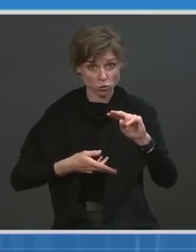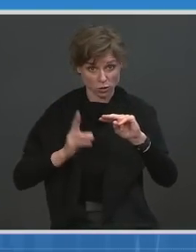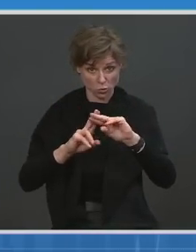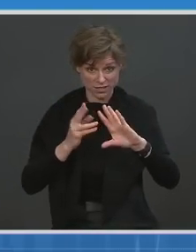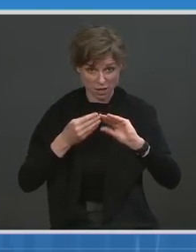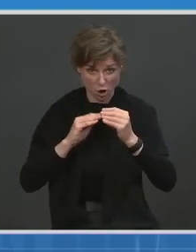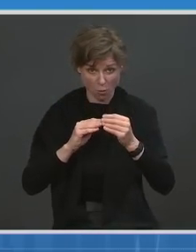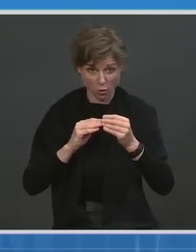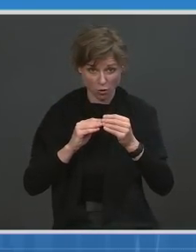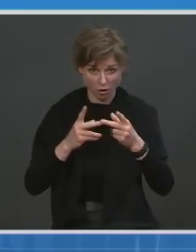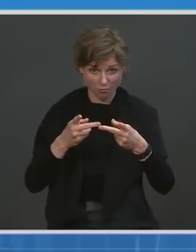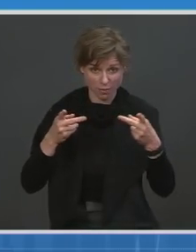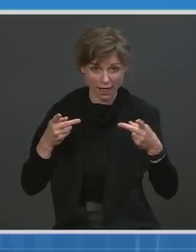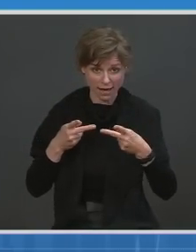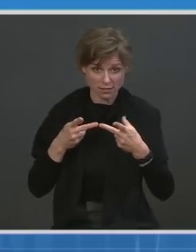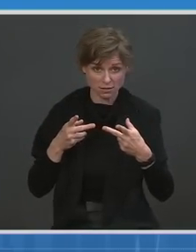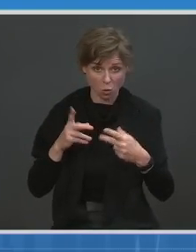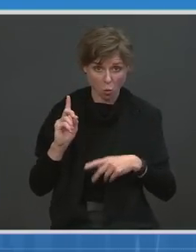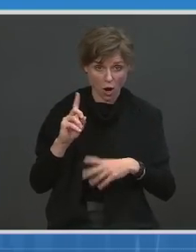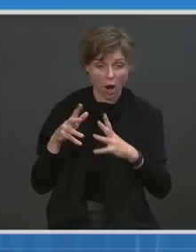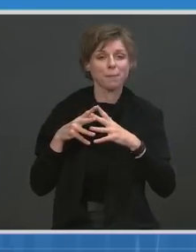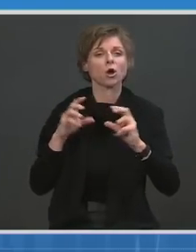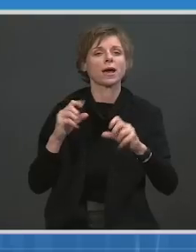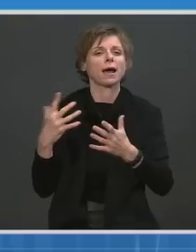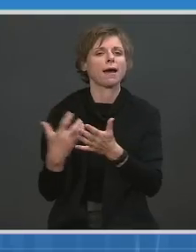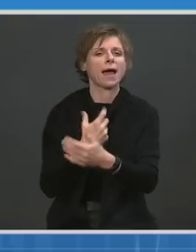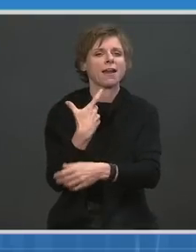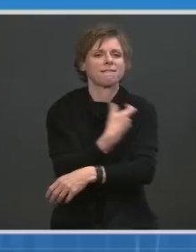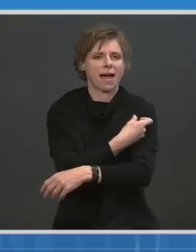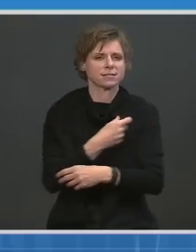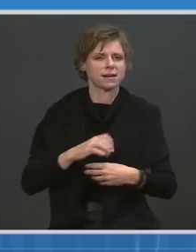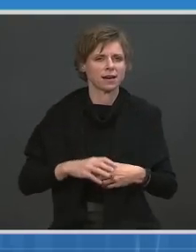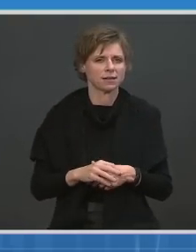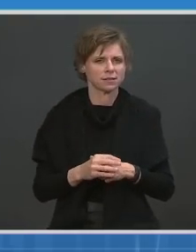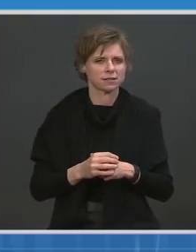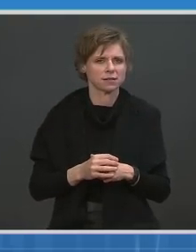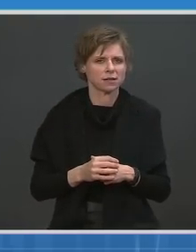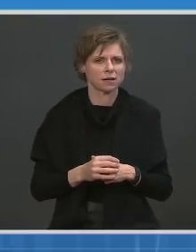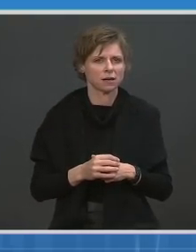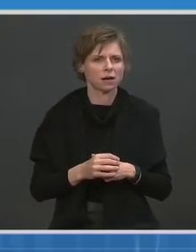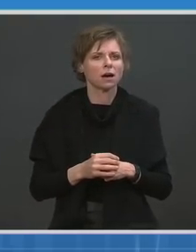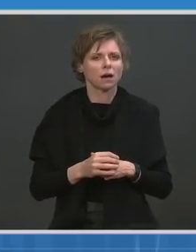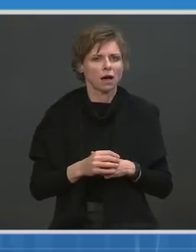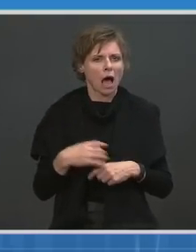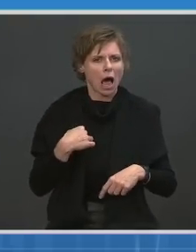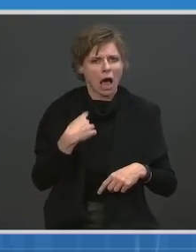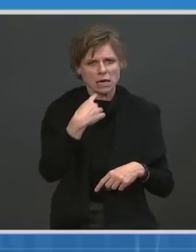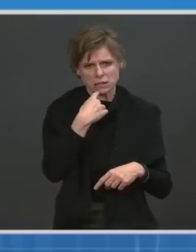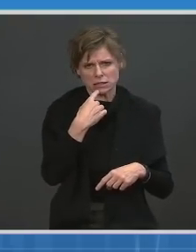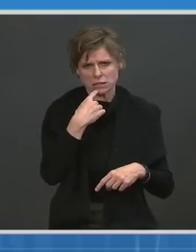where Americans can get vaccinated. And as I said in my opening comments, we're now well over a million shots --